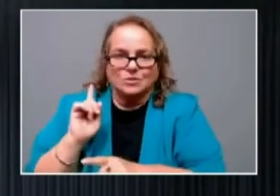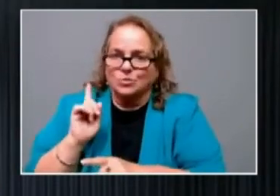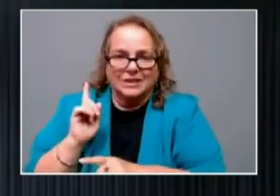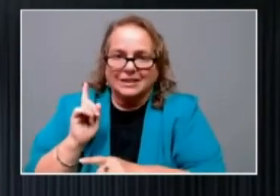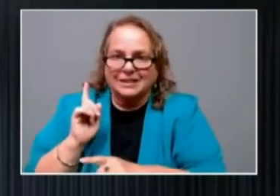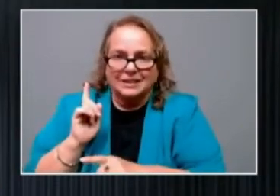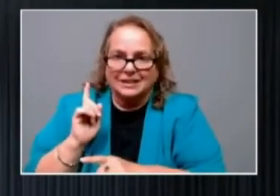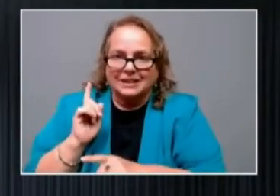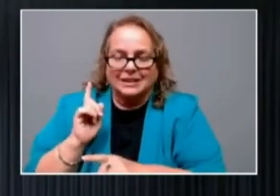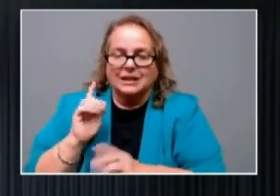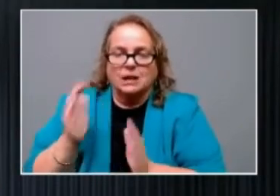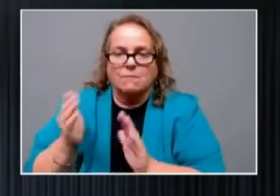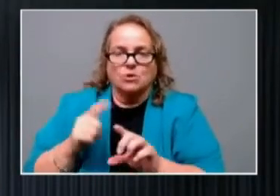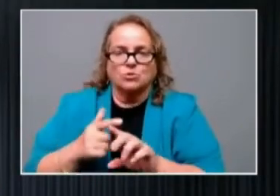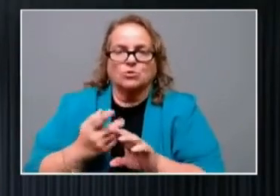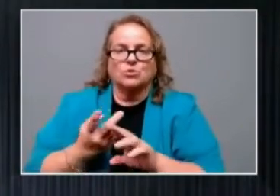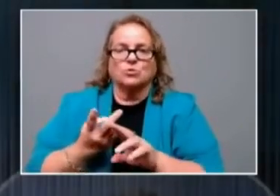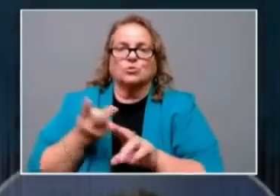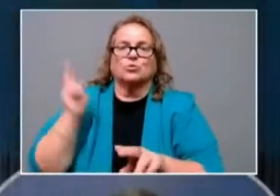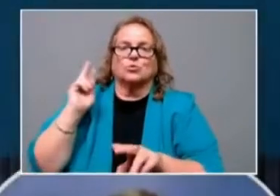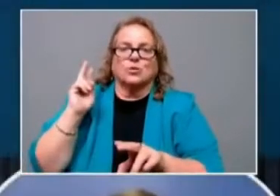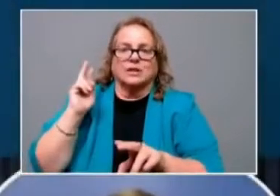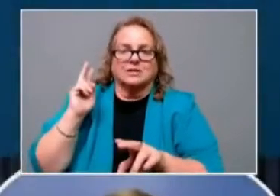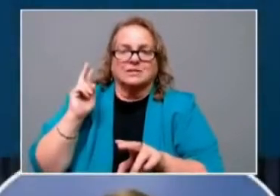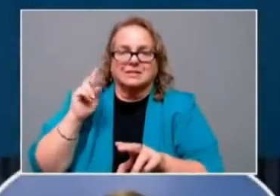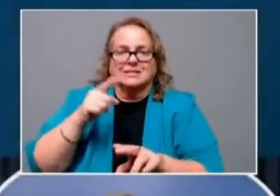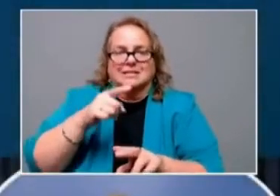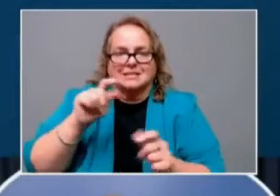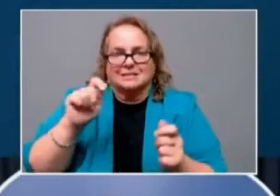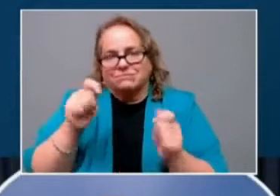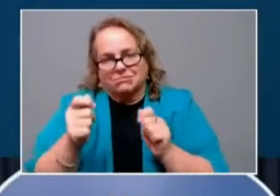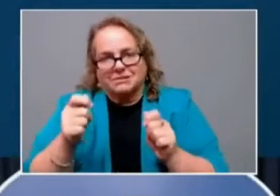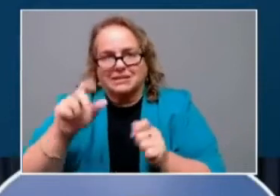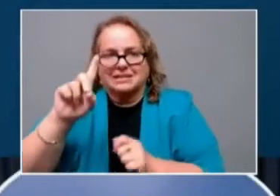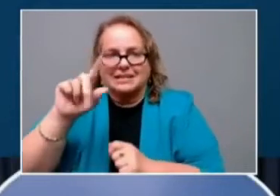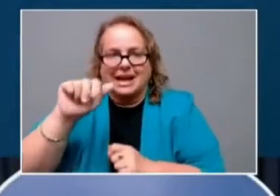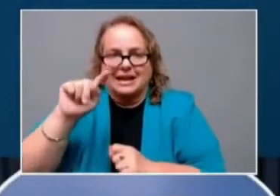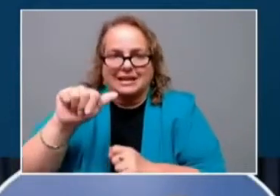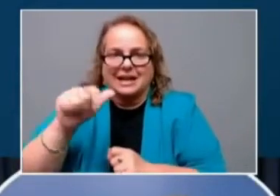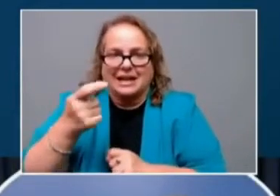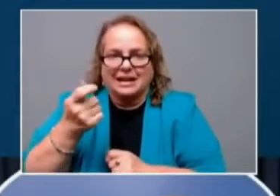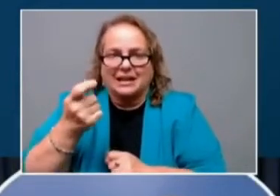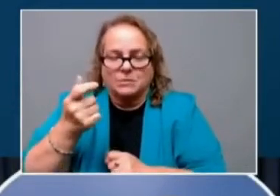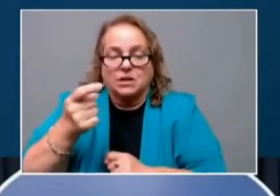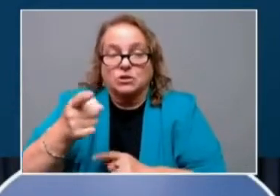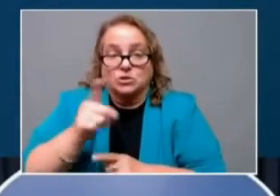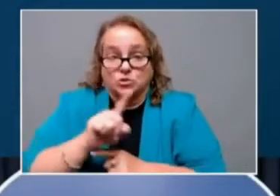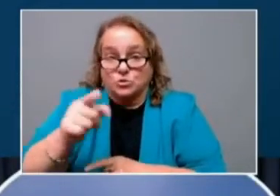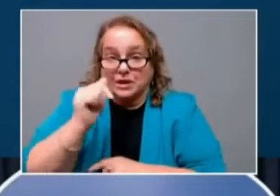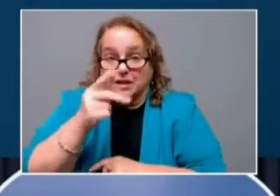Um has skewed this data at least a little bit as you can see. We had fewer